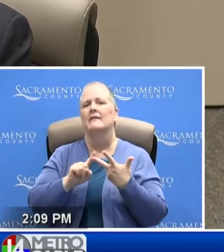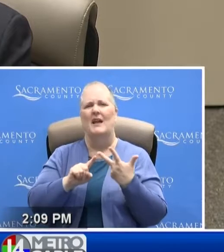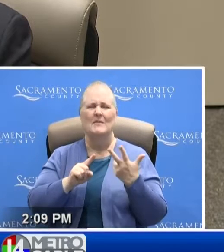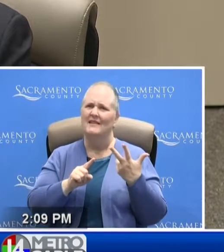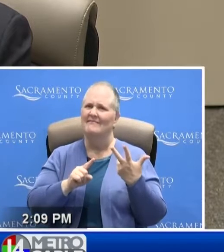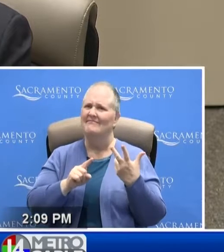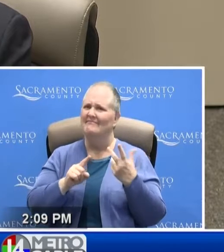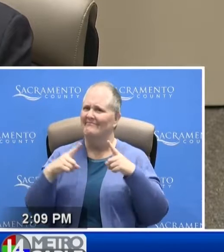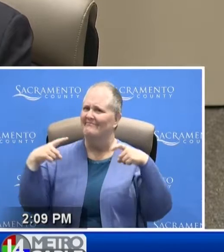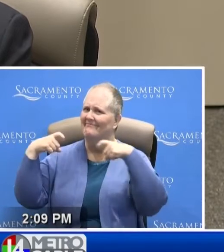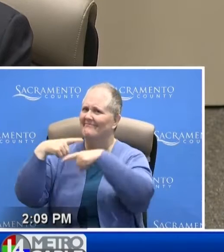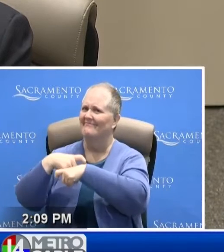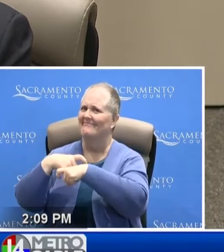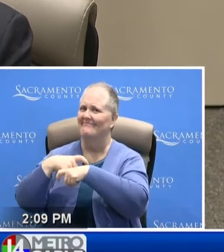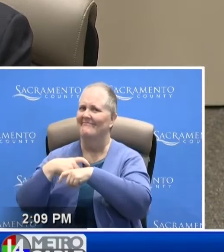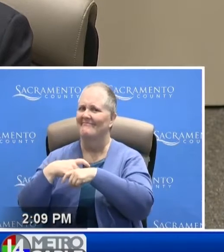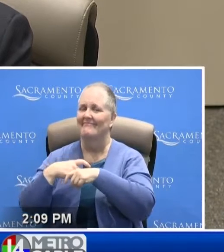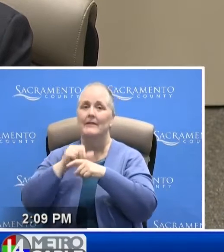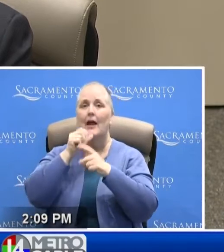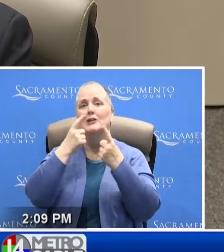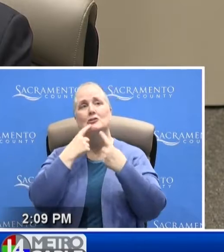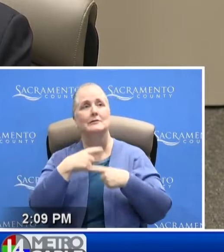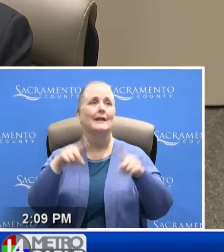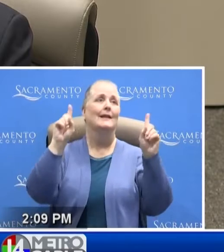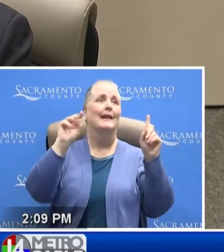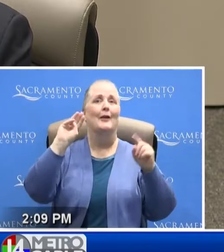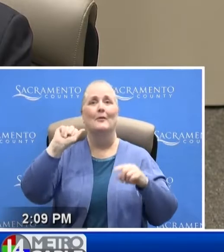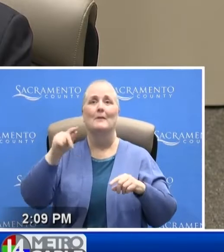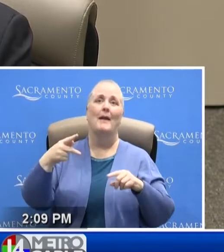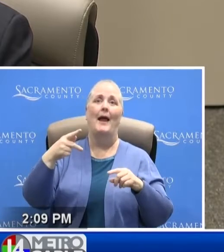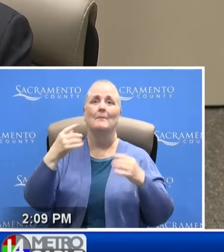than just declaring that the maps are now effective.